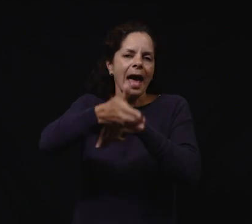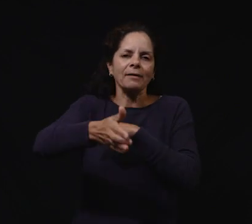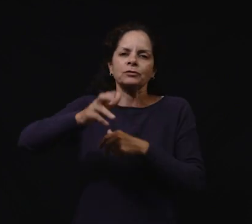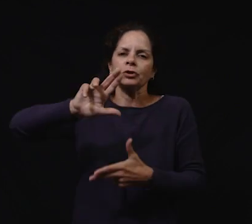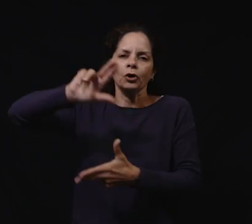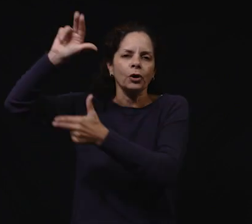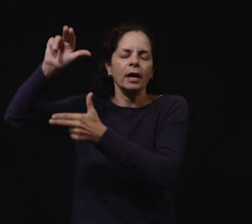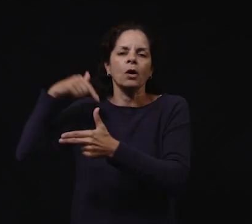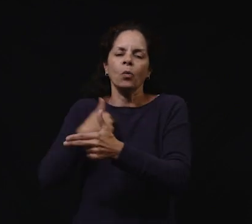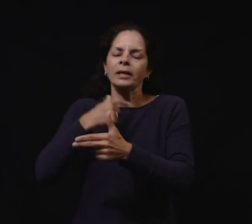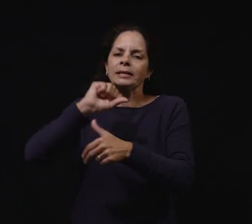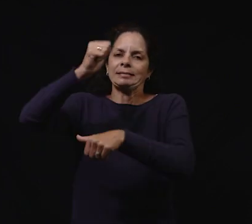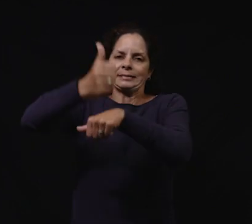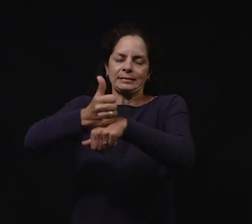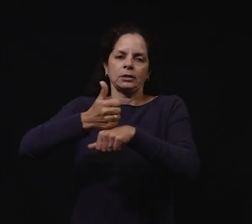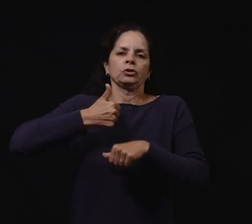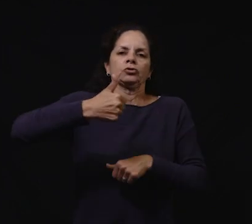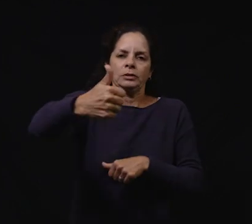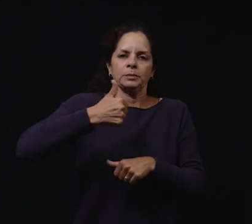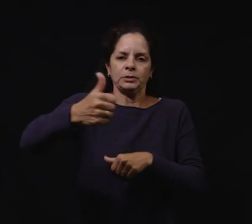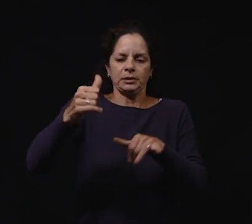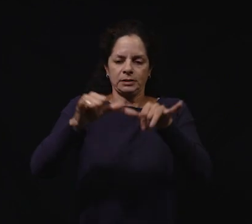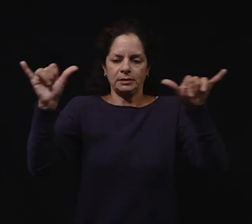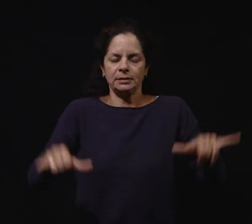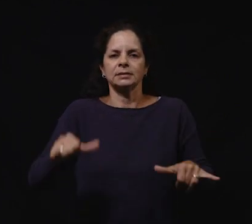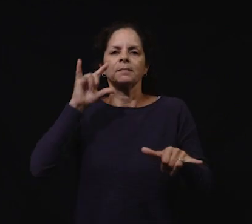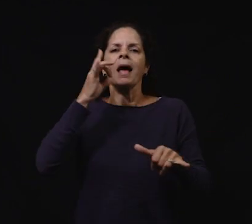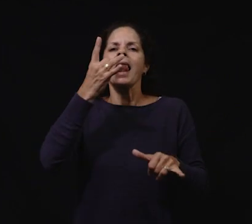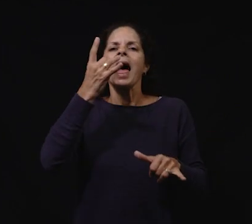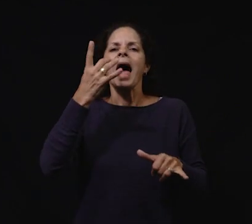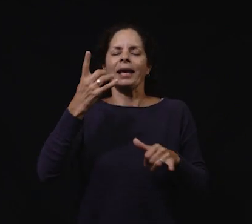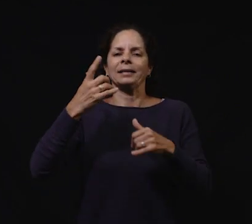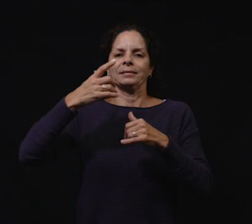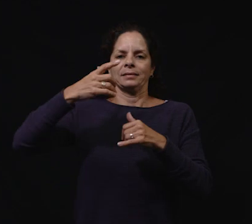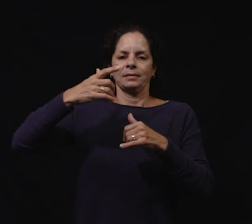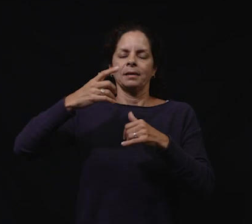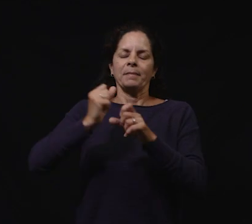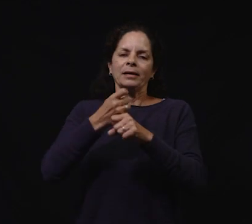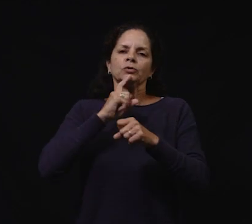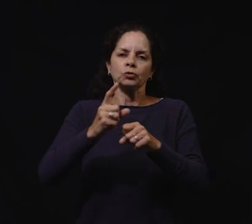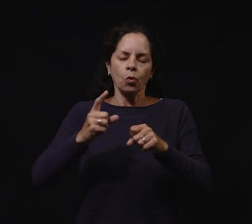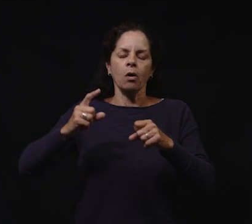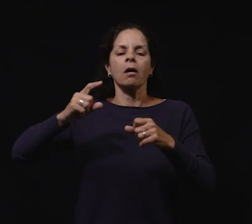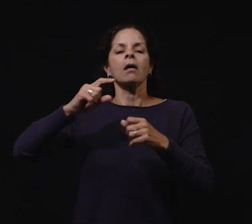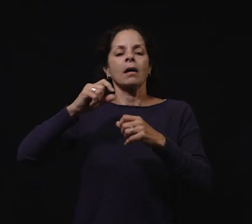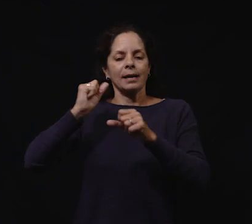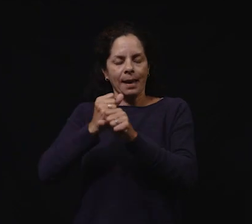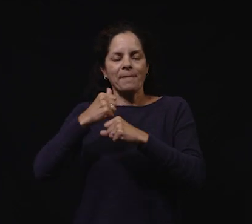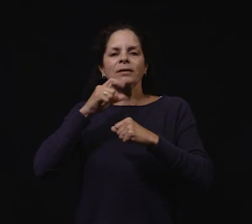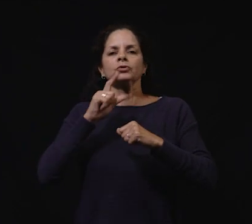Reestablishing the transportation system getting all those traffic signals that are out back online so we can get the city up and running again